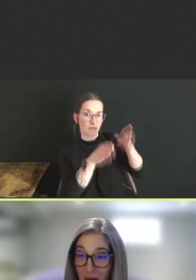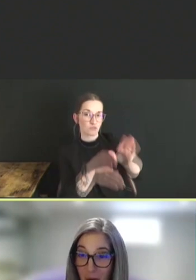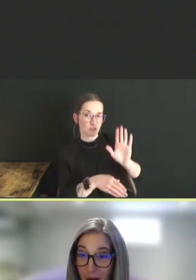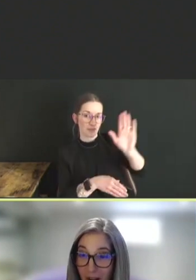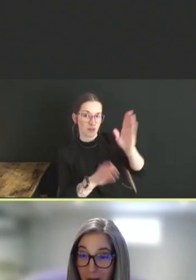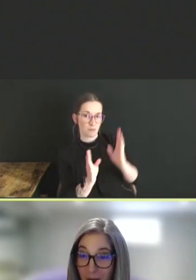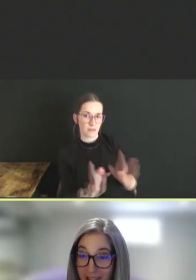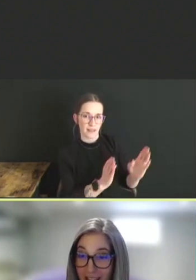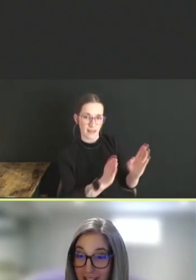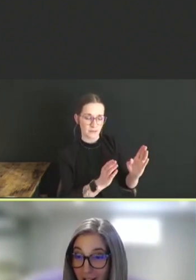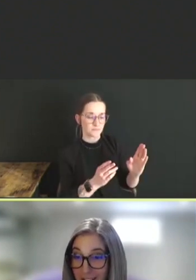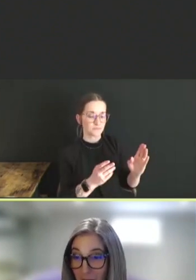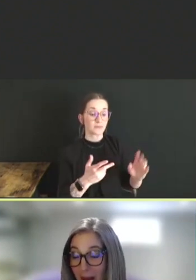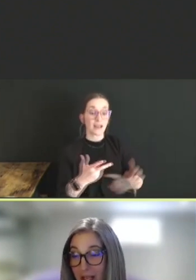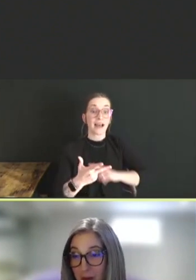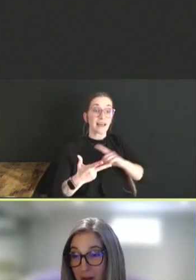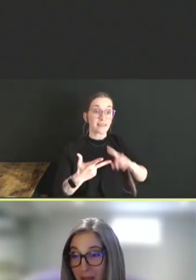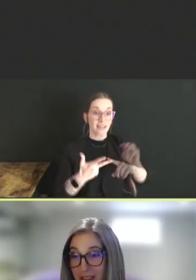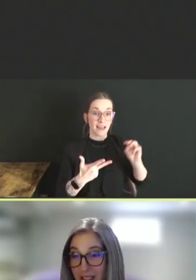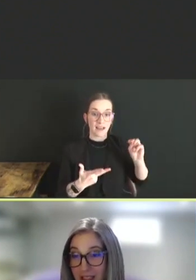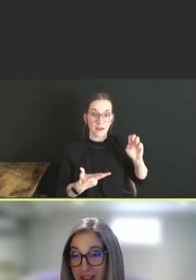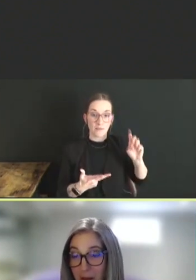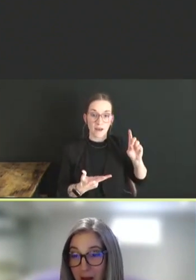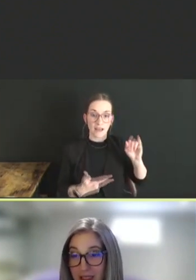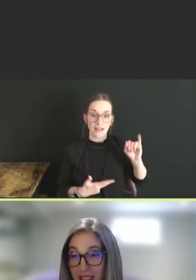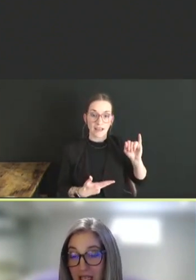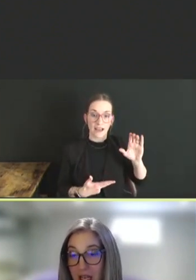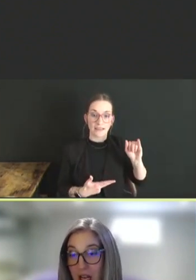So. And that is also a patchwork based on state by state.